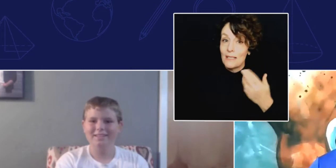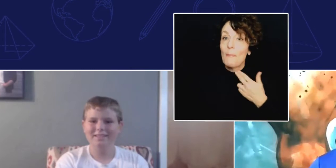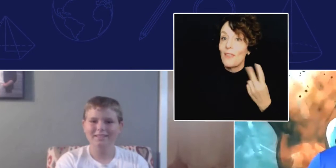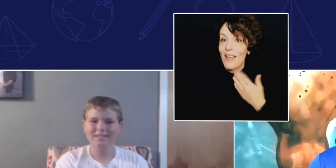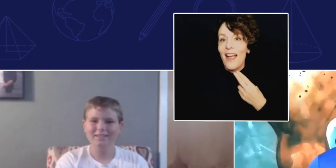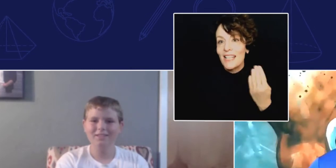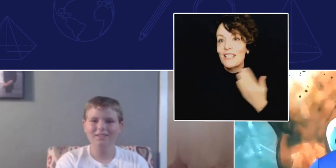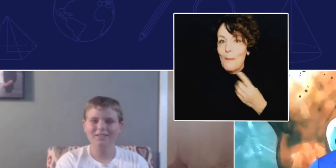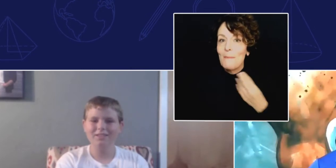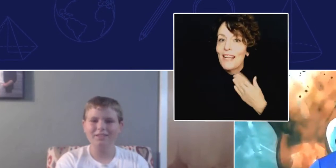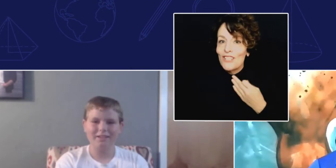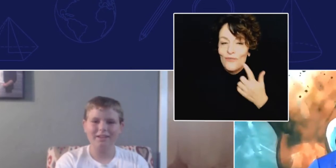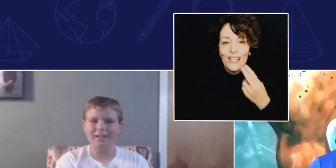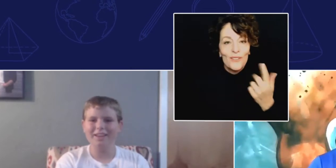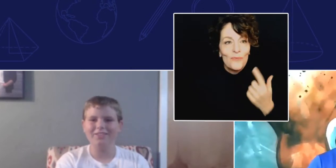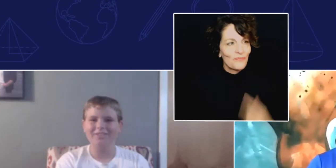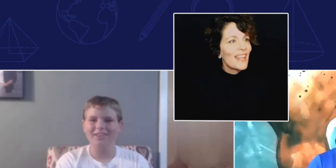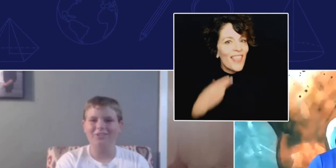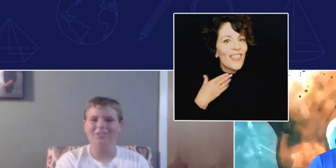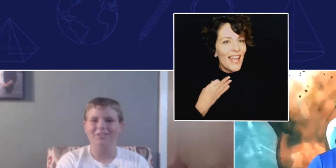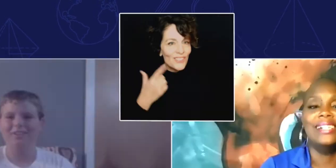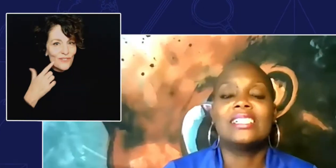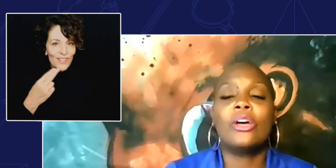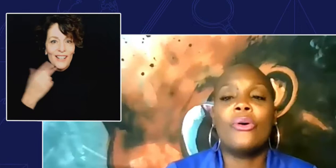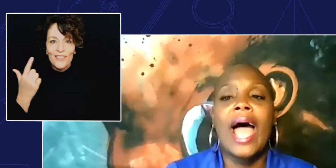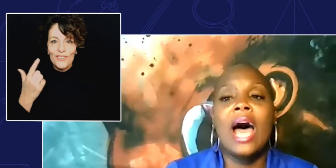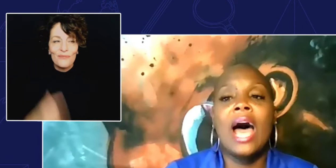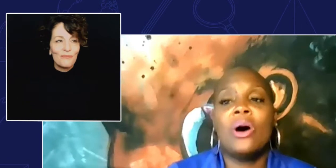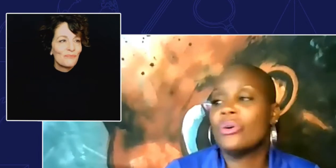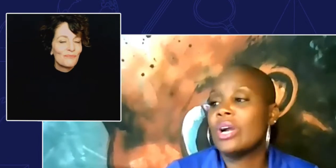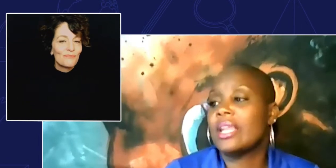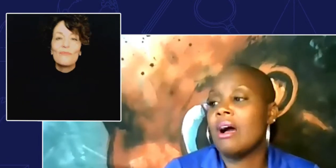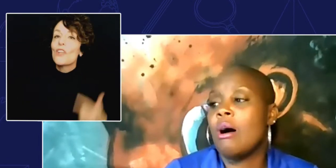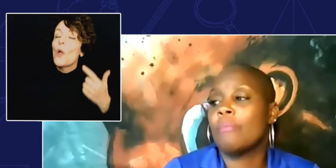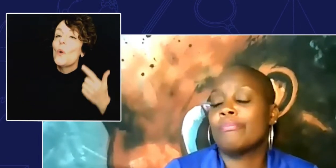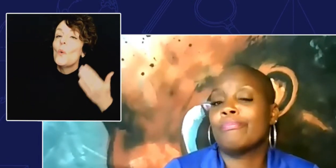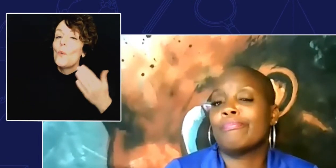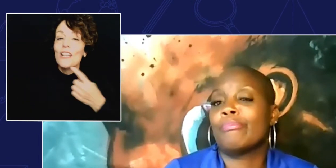so it's really cool. [HENRY:] Yeah, that's really cool. [DR. HORTON:] So how, um...